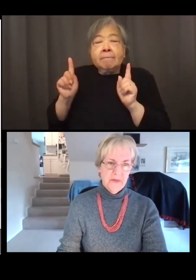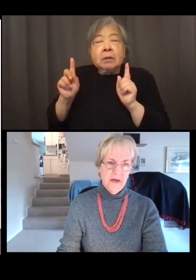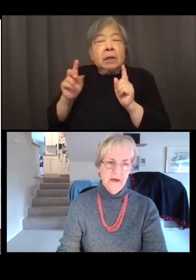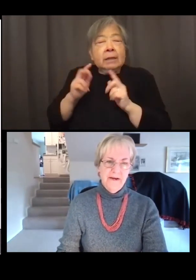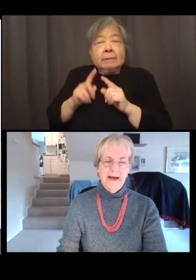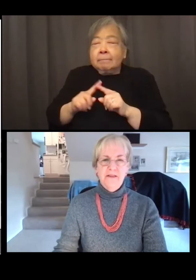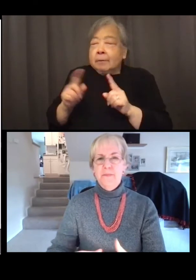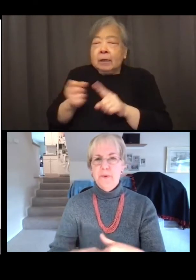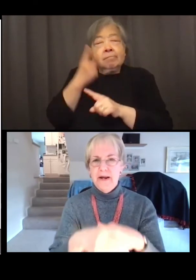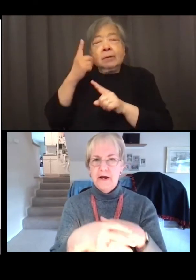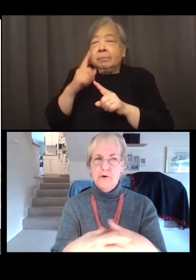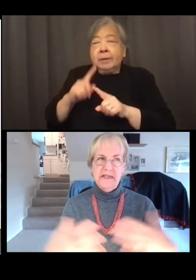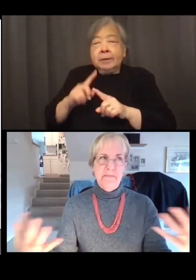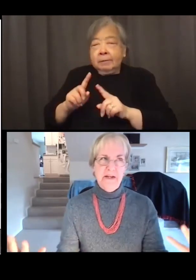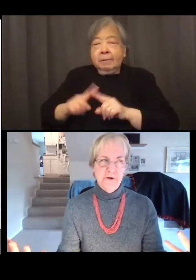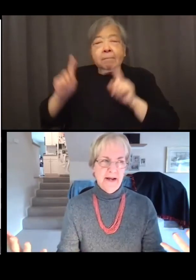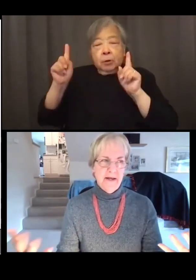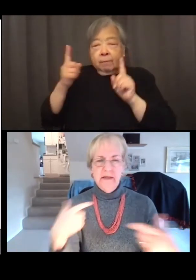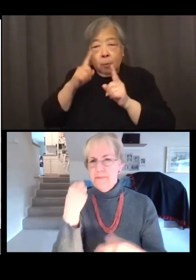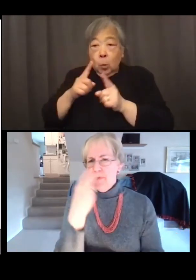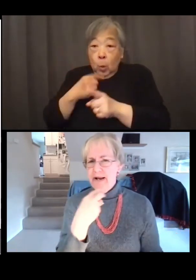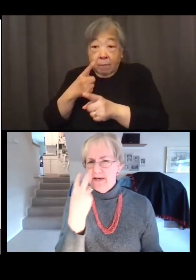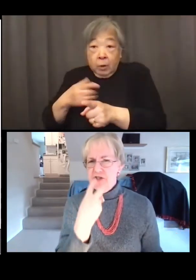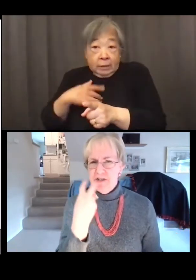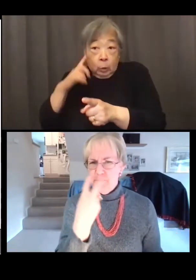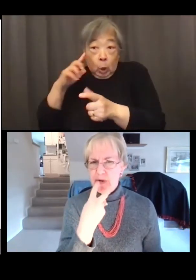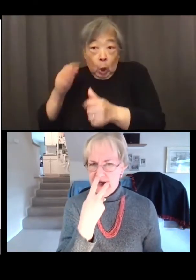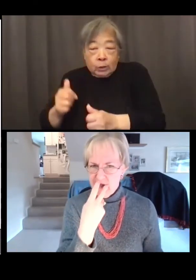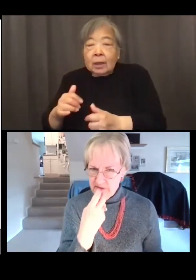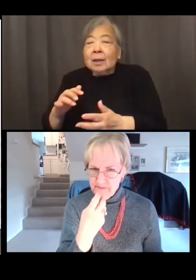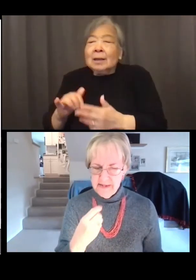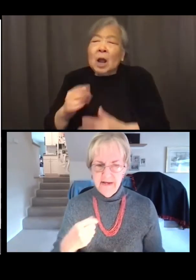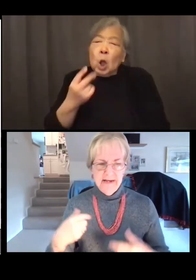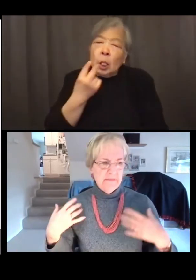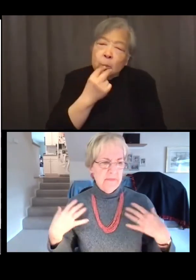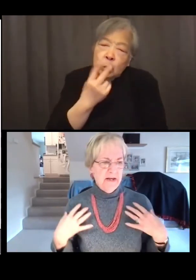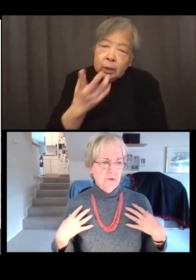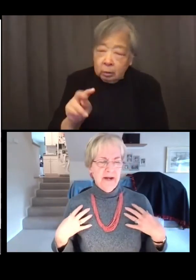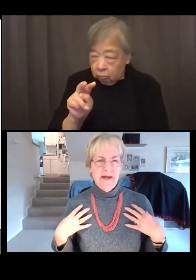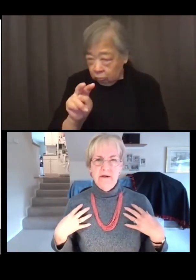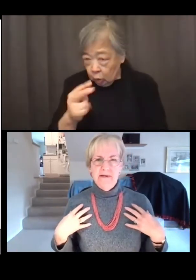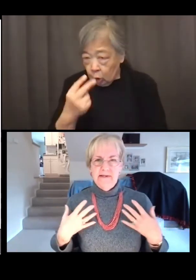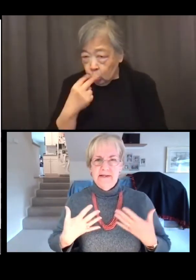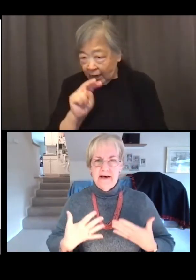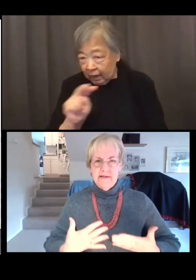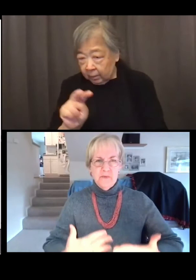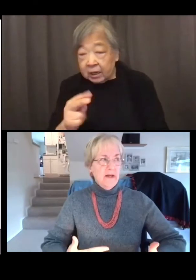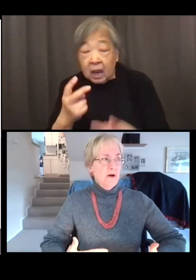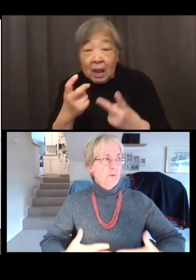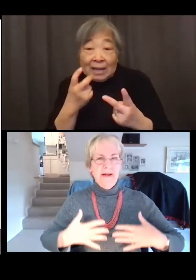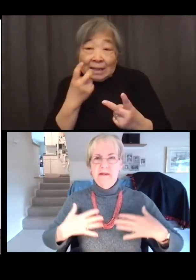Now lipreading or speech reading -- lipreading is reading lips he speechreading is reading